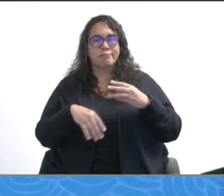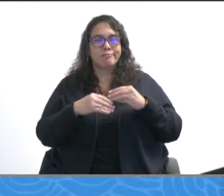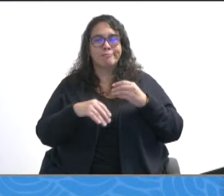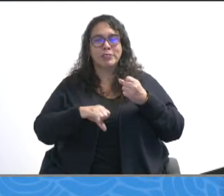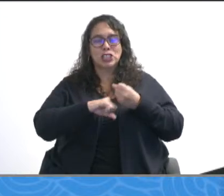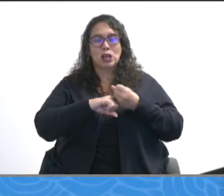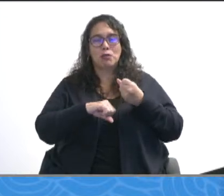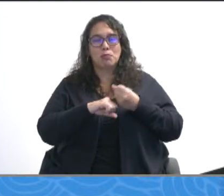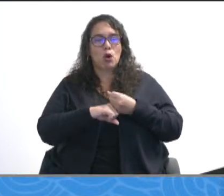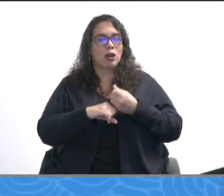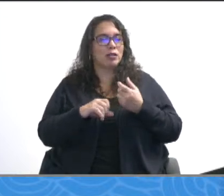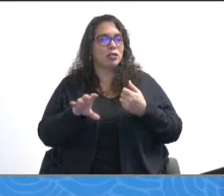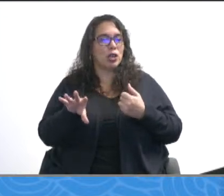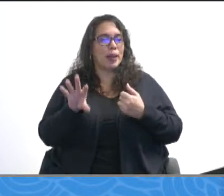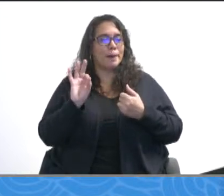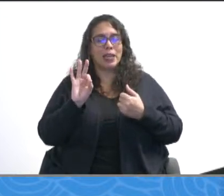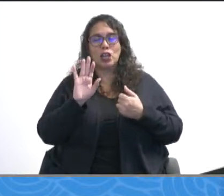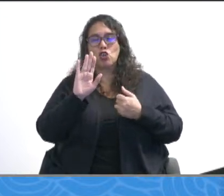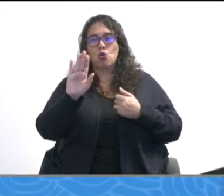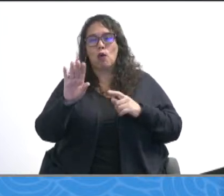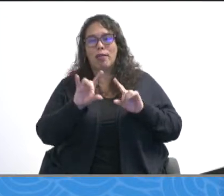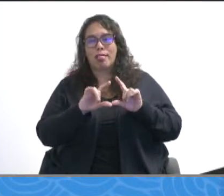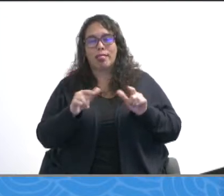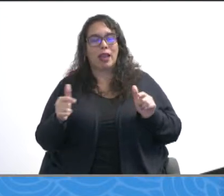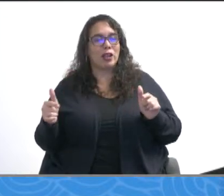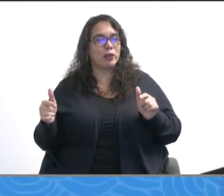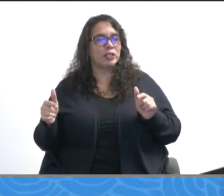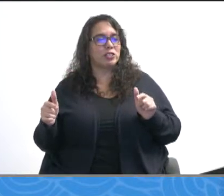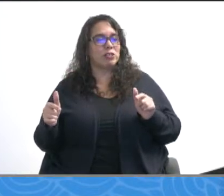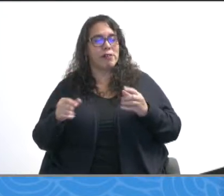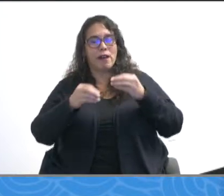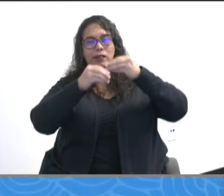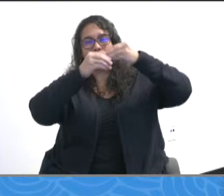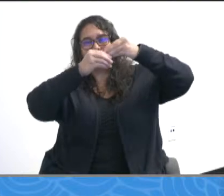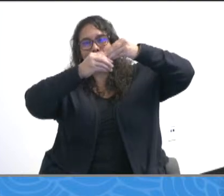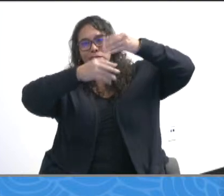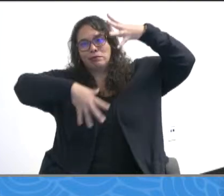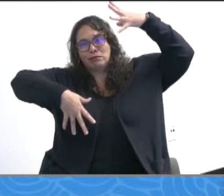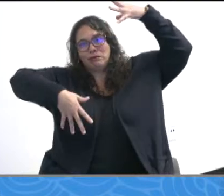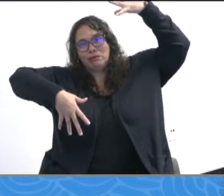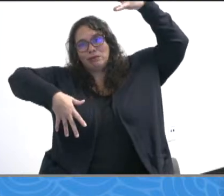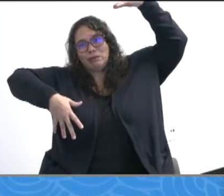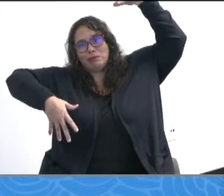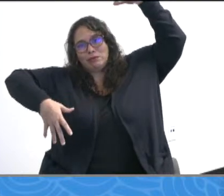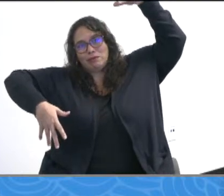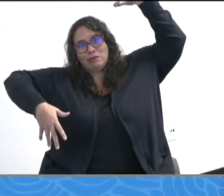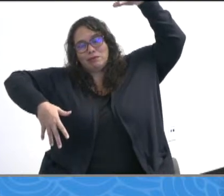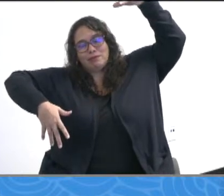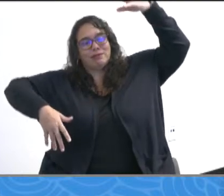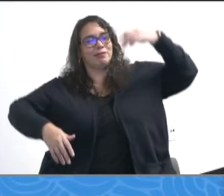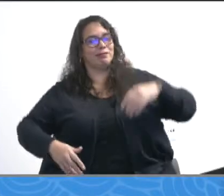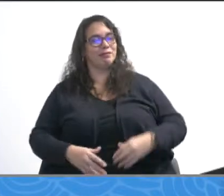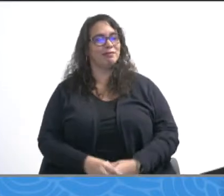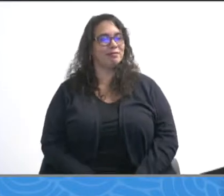You're able to select your language all throughout. And so forgive me if I made any of you dizzy,